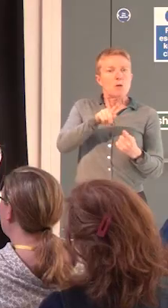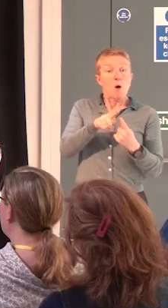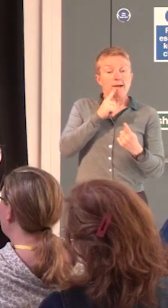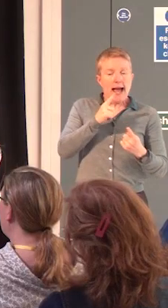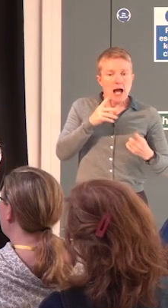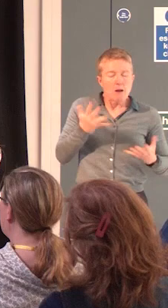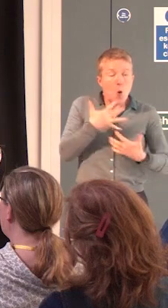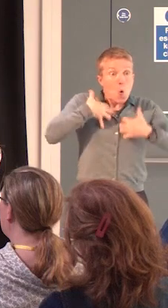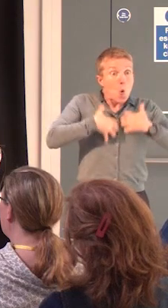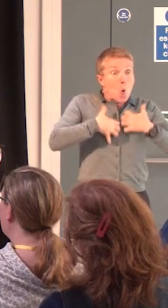to de-stress.